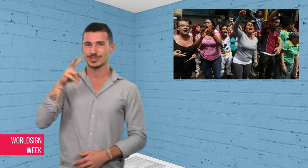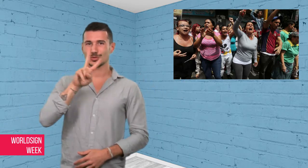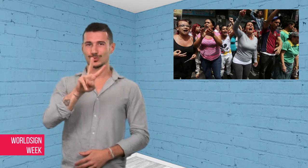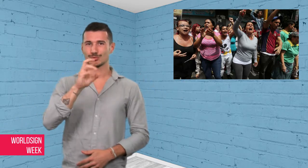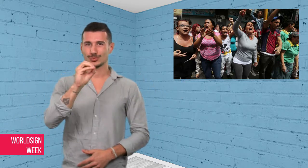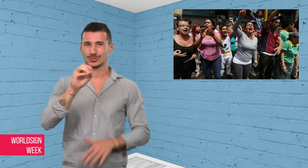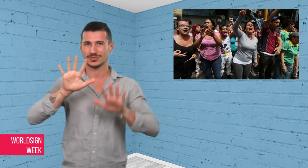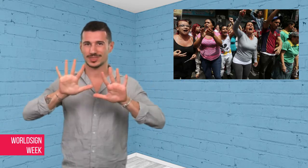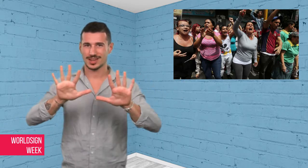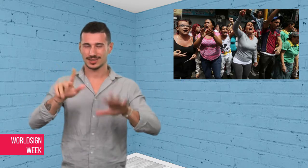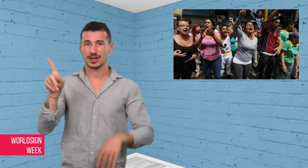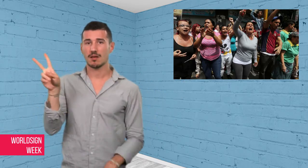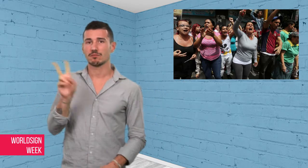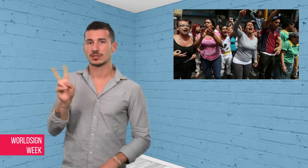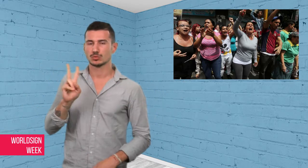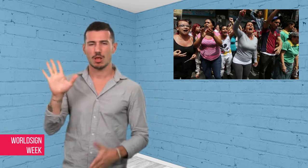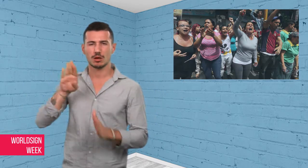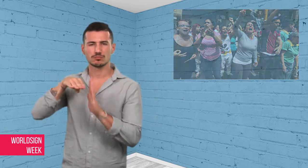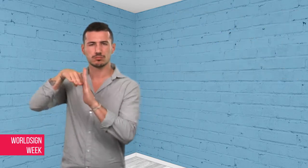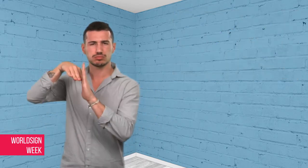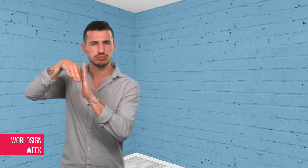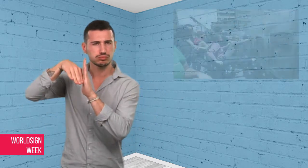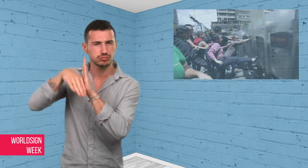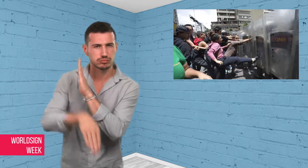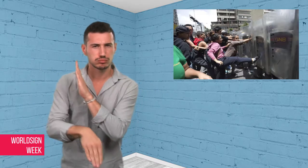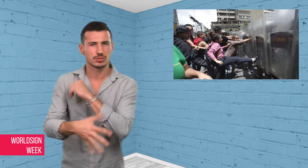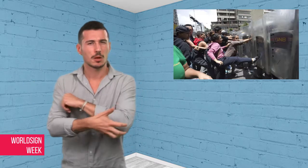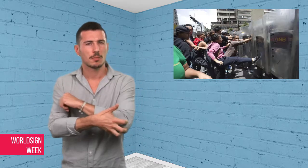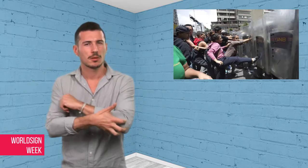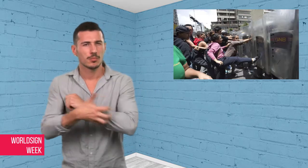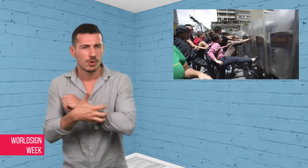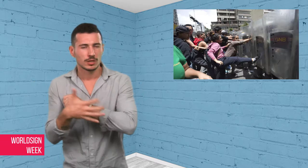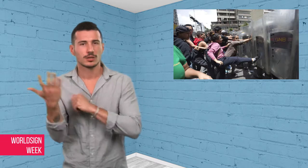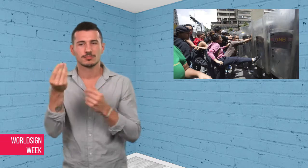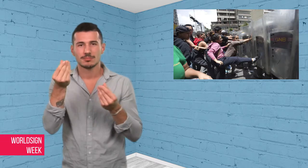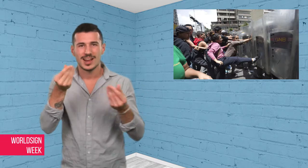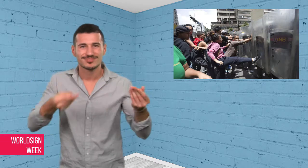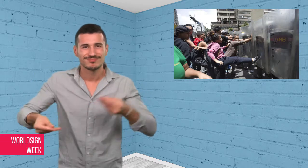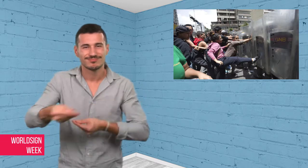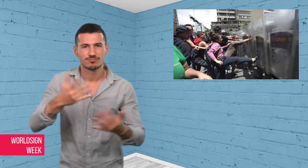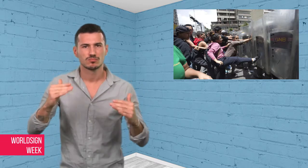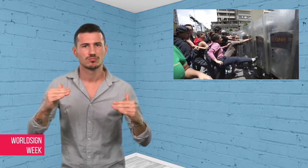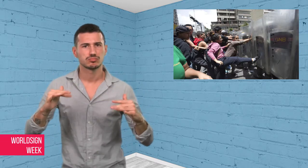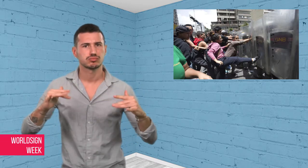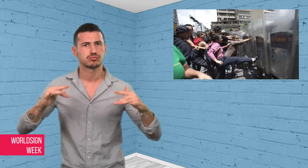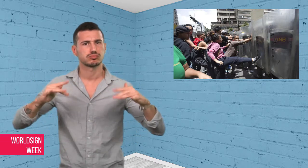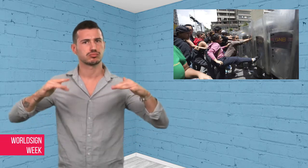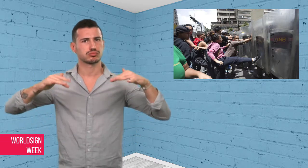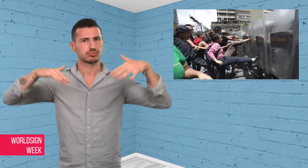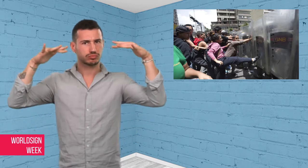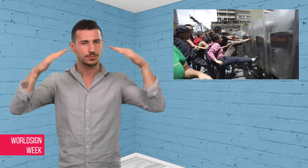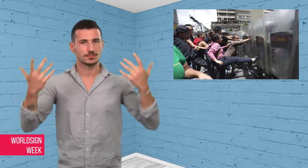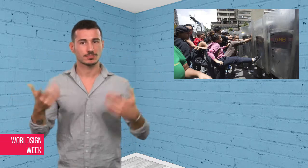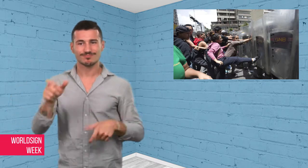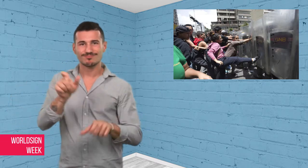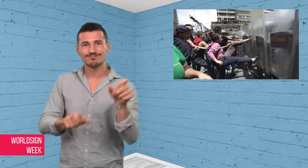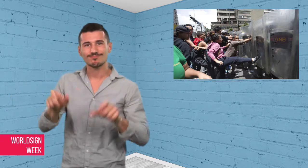In the 2010’s, Venezuela began to suffer from poverty and inflation.